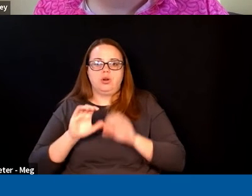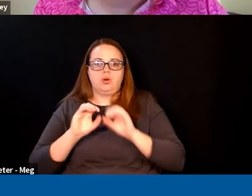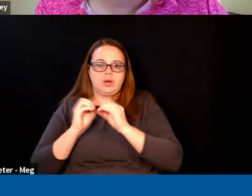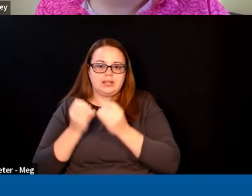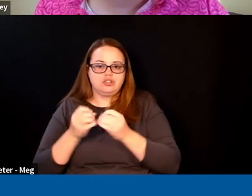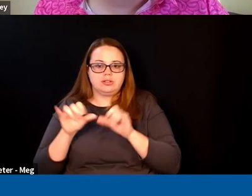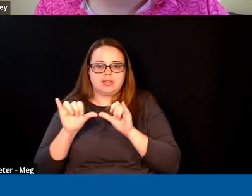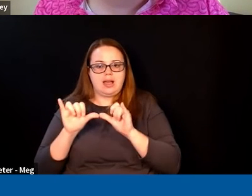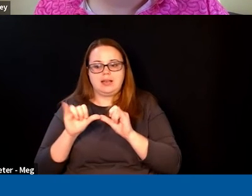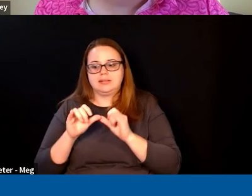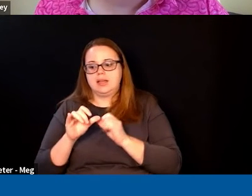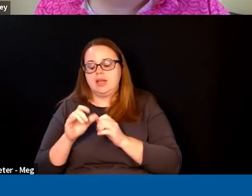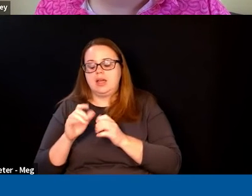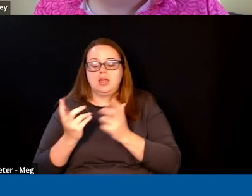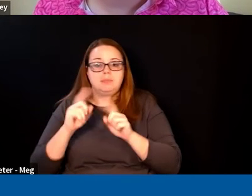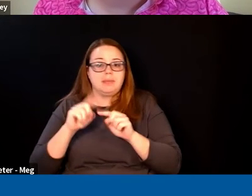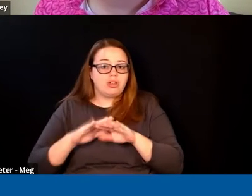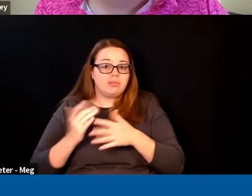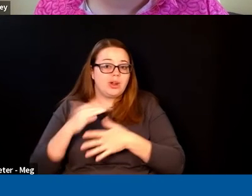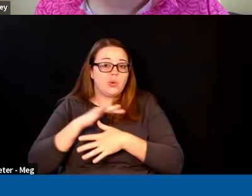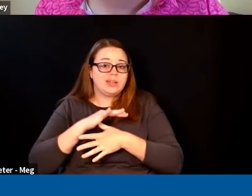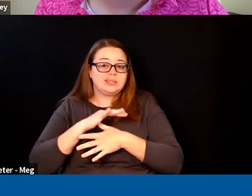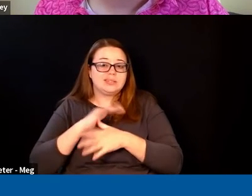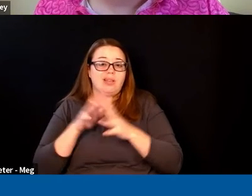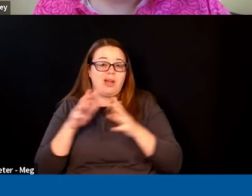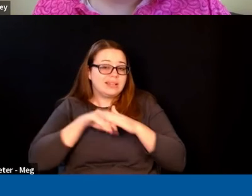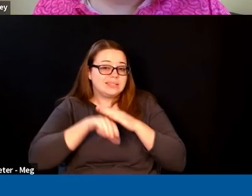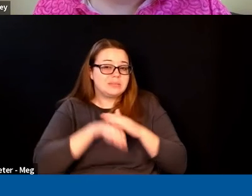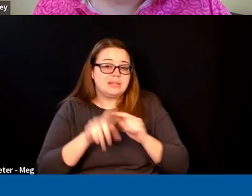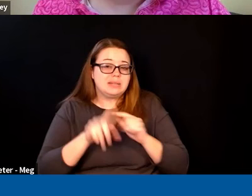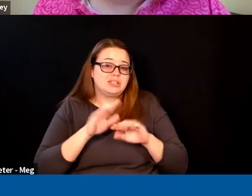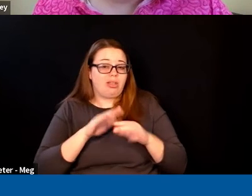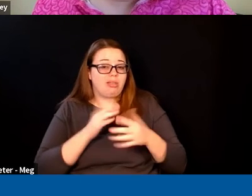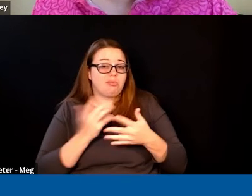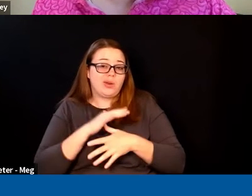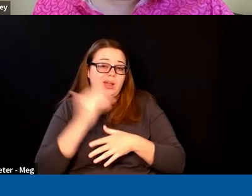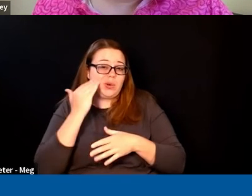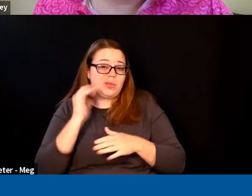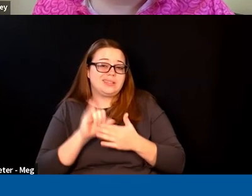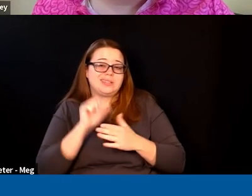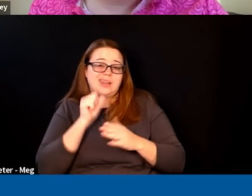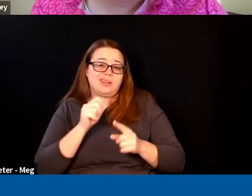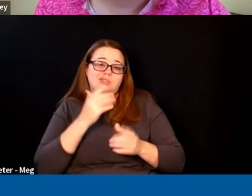as well as priorities, much like a lot of accessibility work. I know that's not probably the answer you wanted to hear,